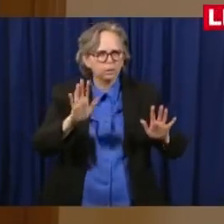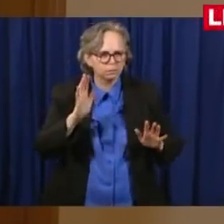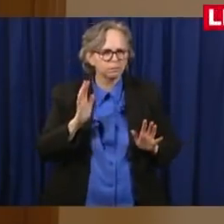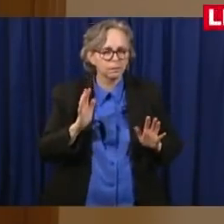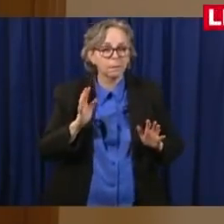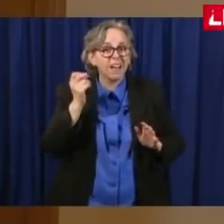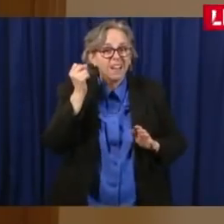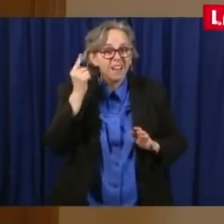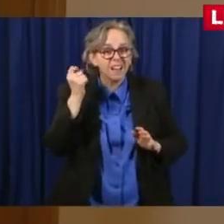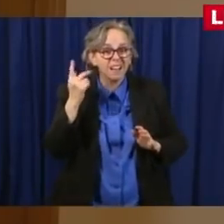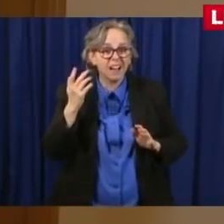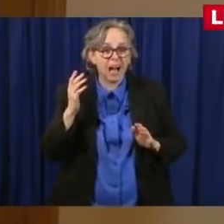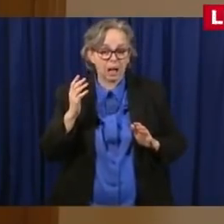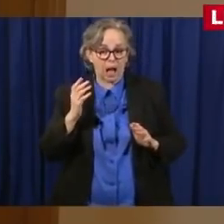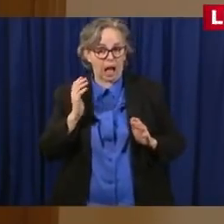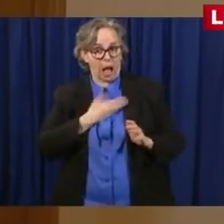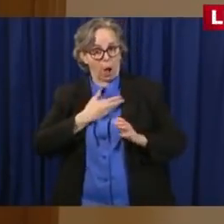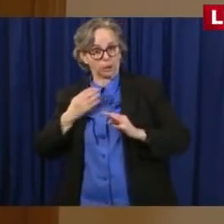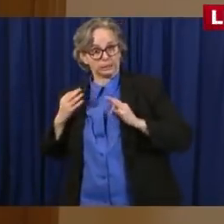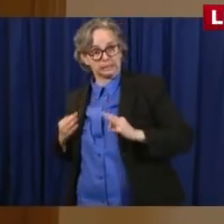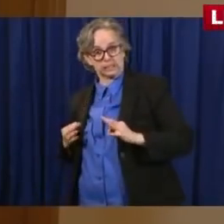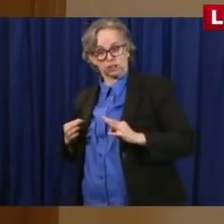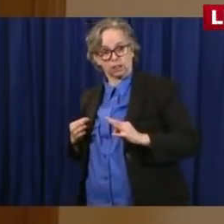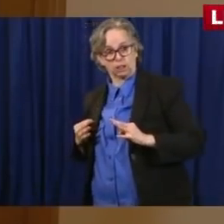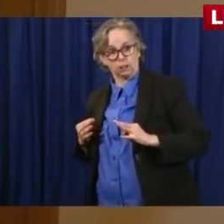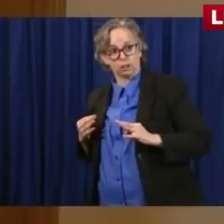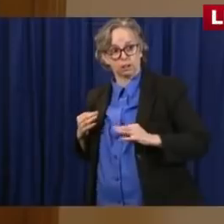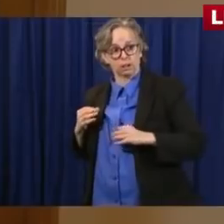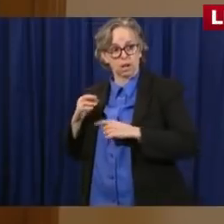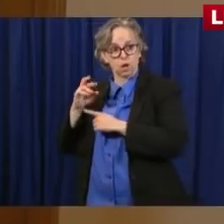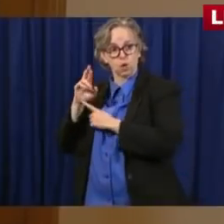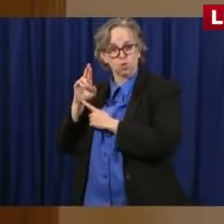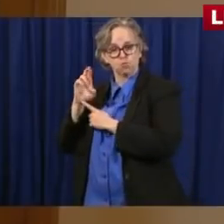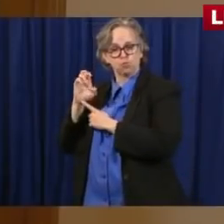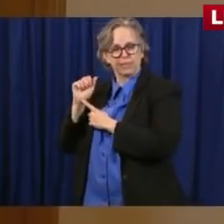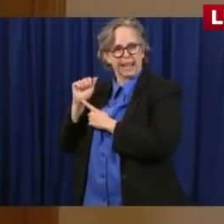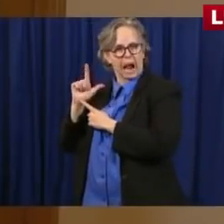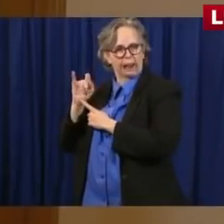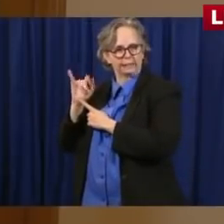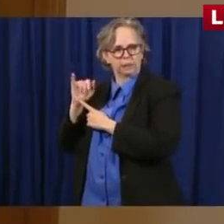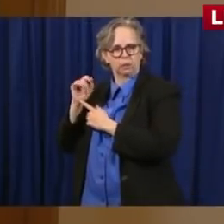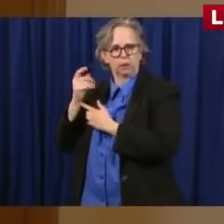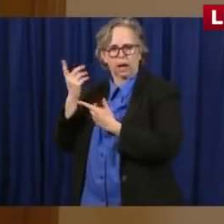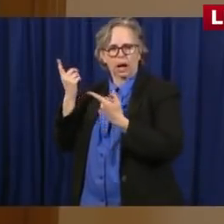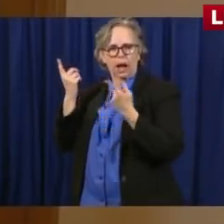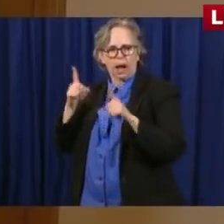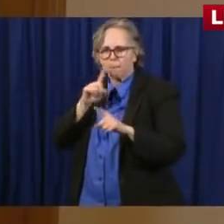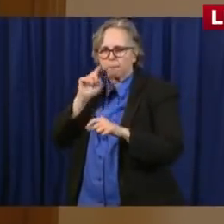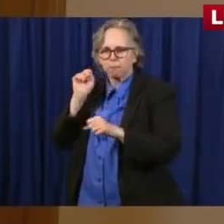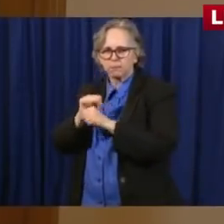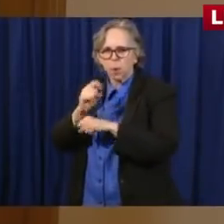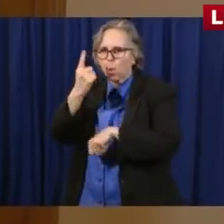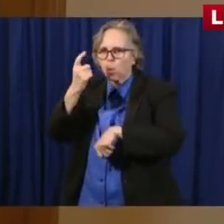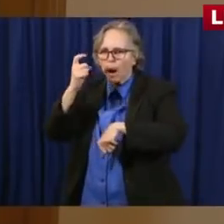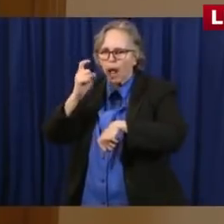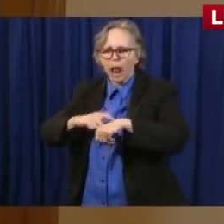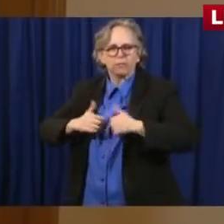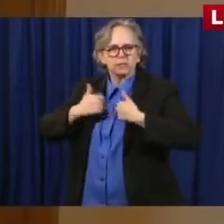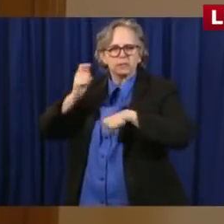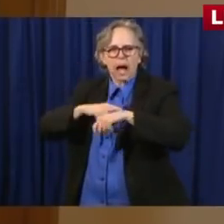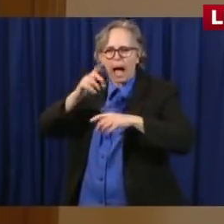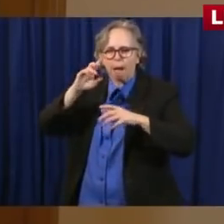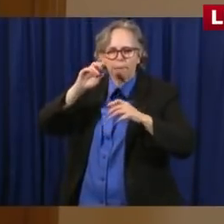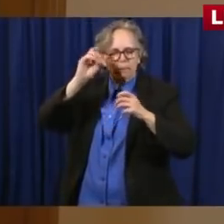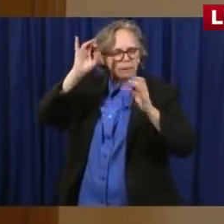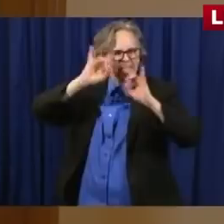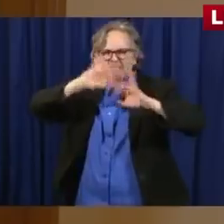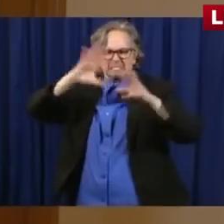ALL OF THE DECISIONS WE MADE OR BASED ON THE REALITY OF A ONCE-IN-A-LIFETIME PANDEMIC.